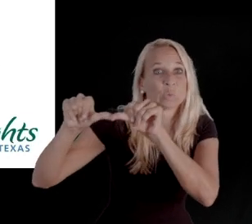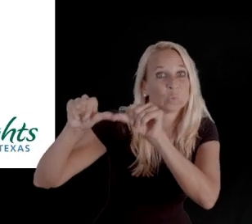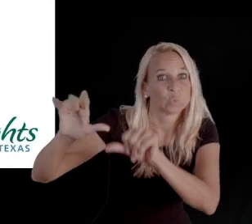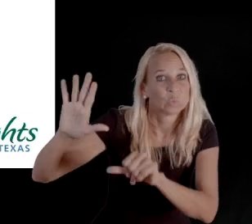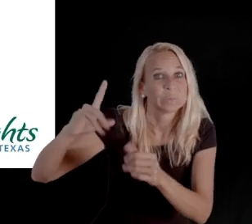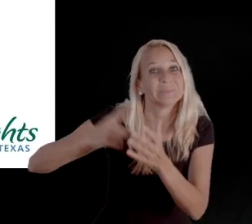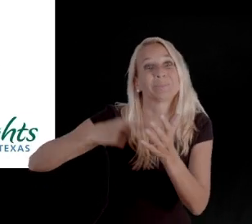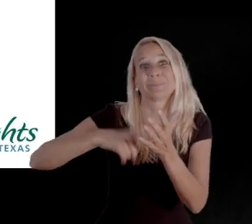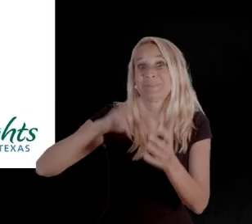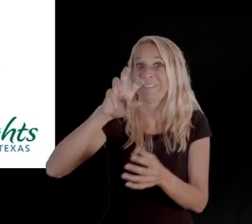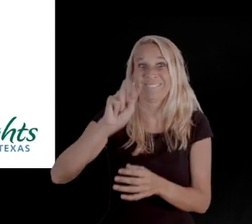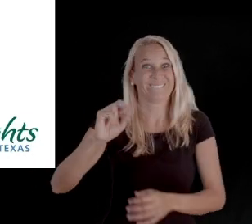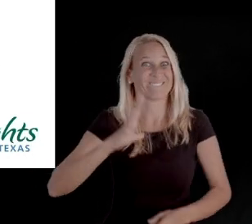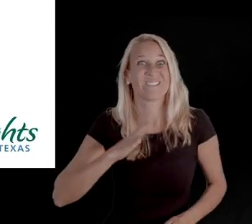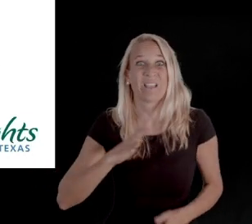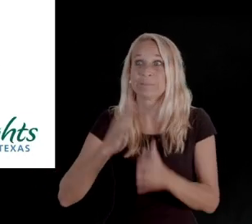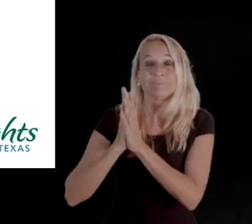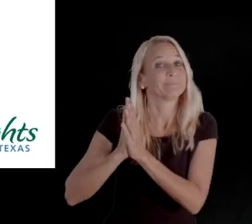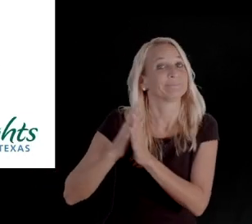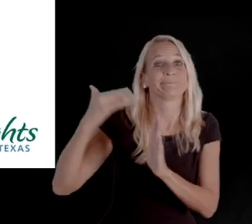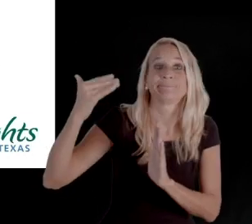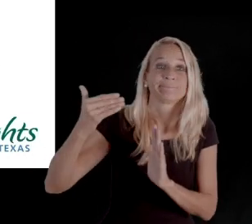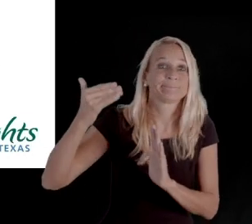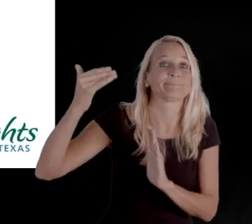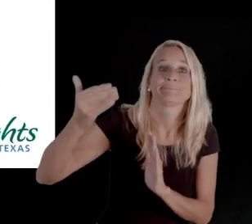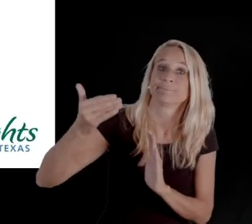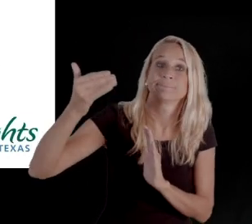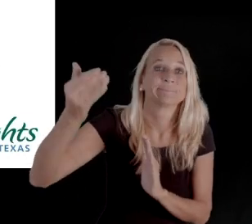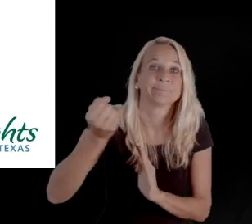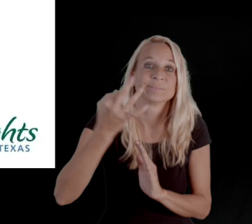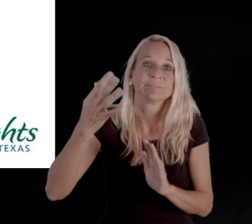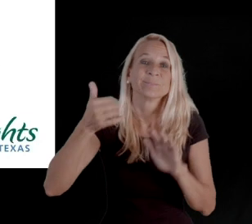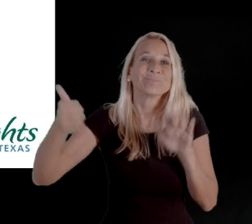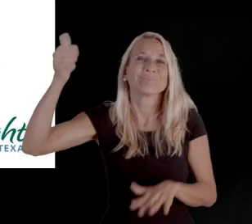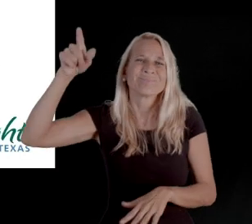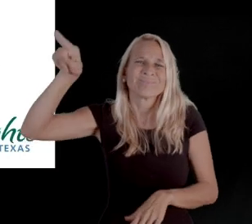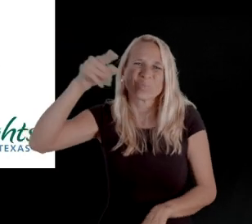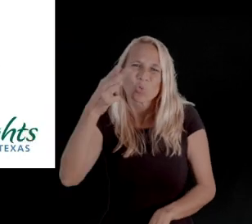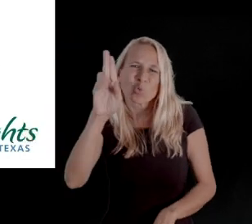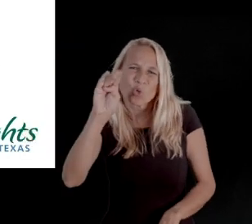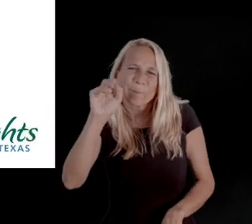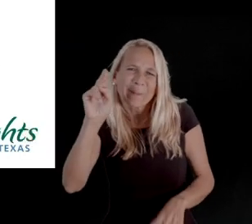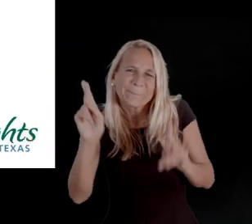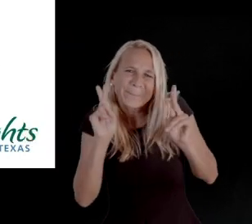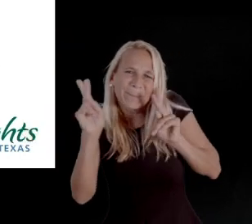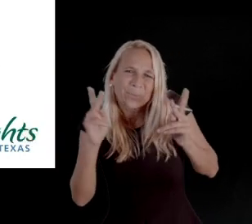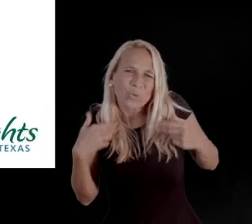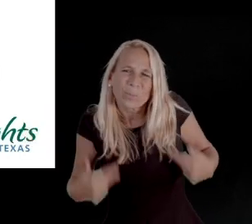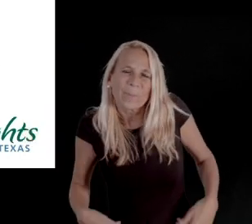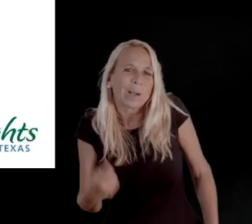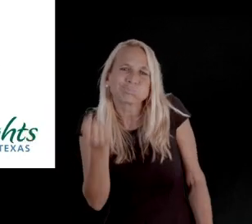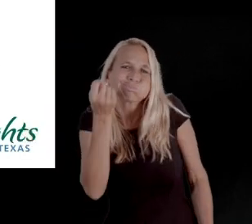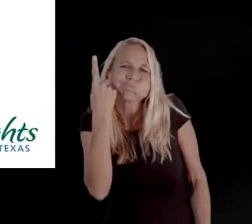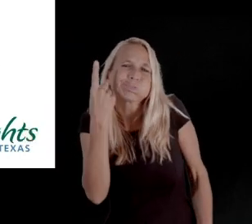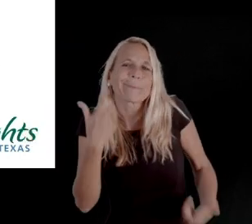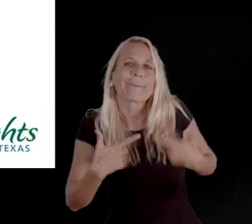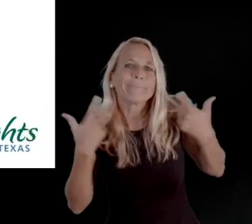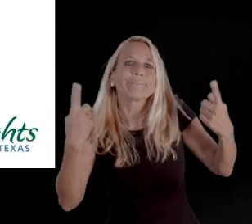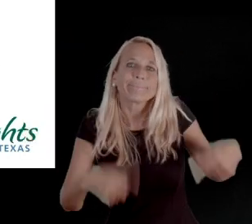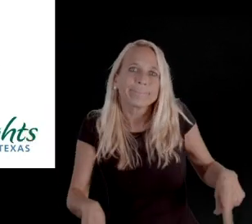sometimes to even request multiple continuances. Hearing officers are human, they understand that life happens, and I feel like the best